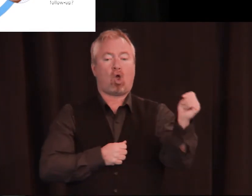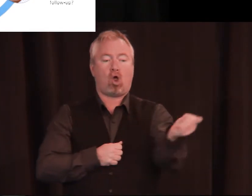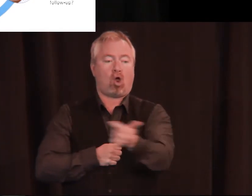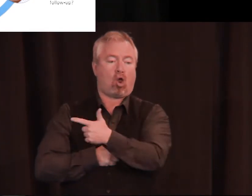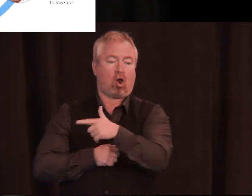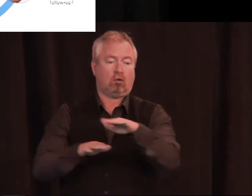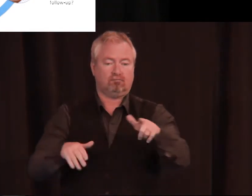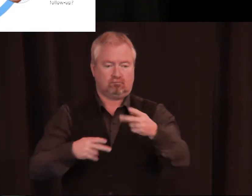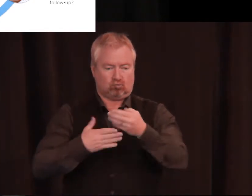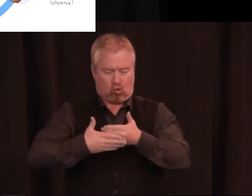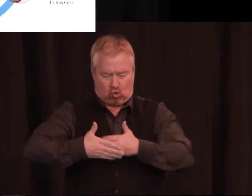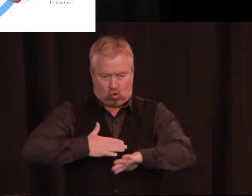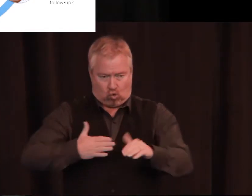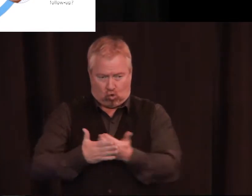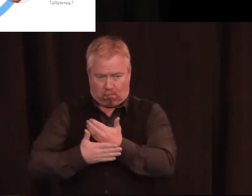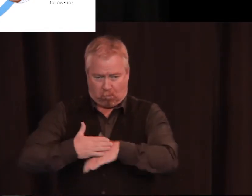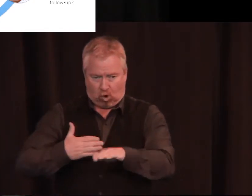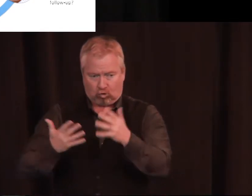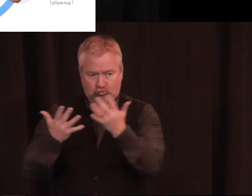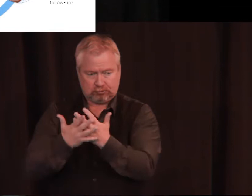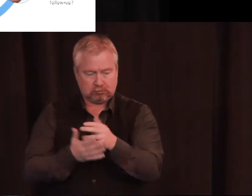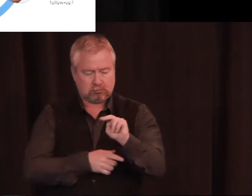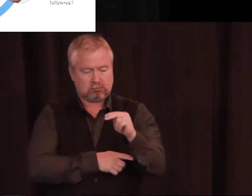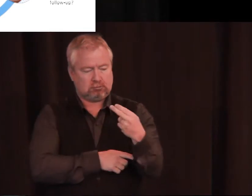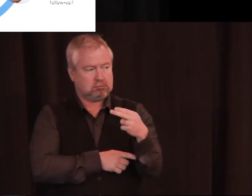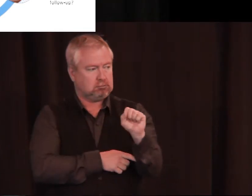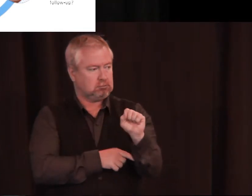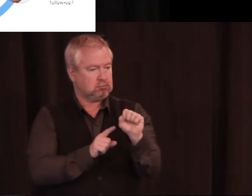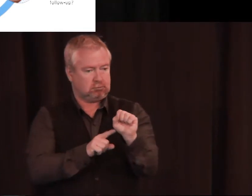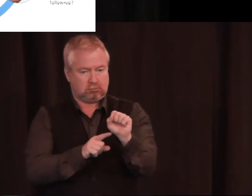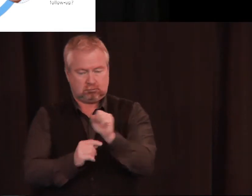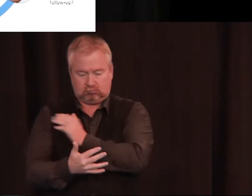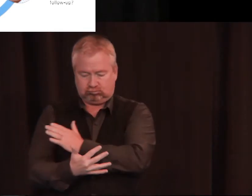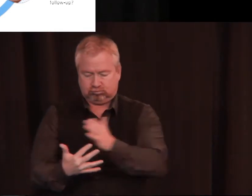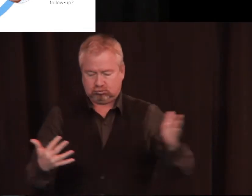So we wanted to see, how quickly are they getting follow-up